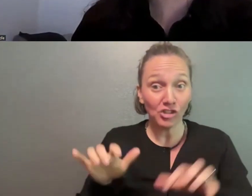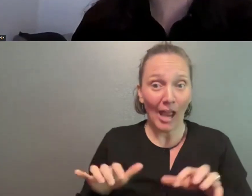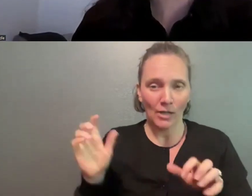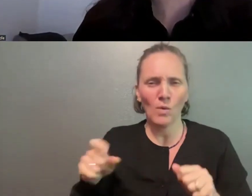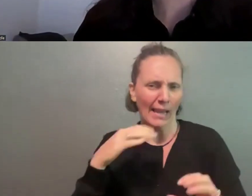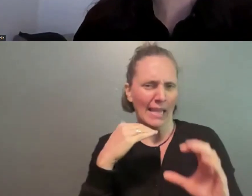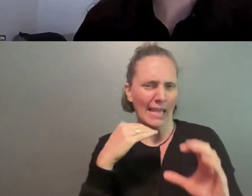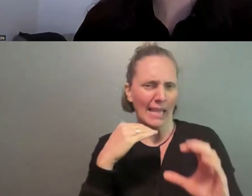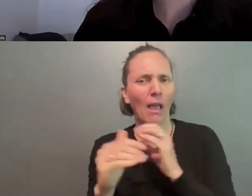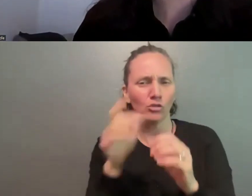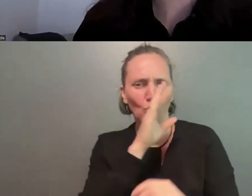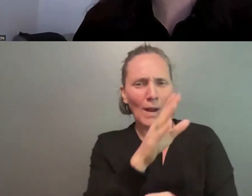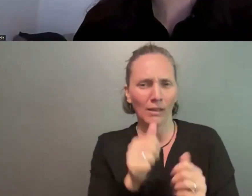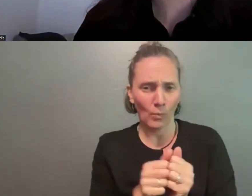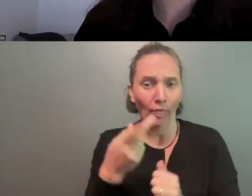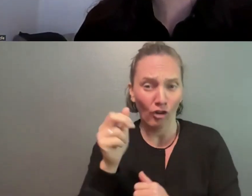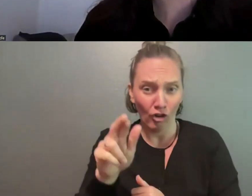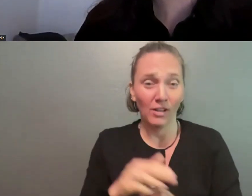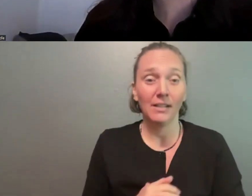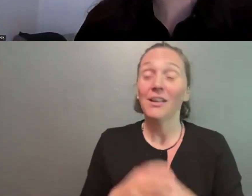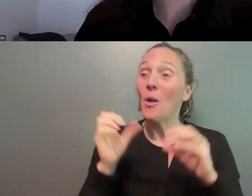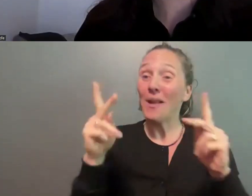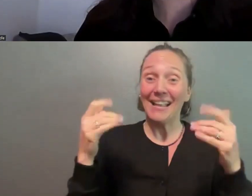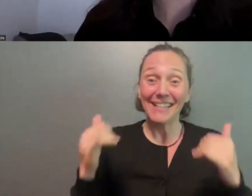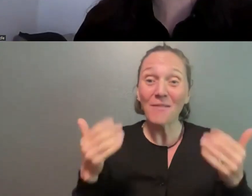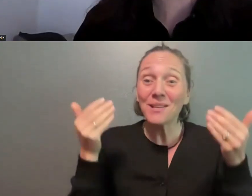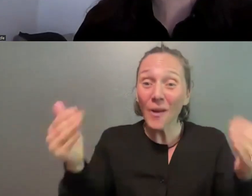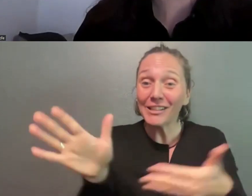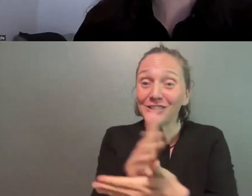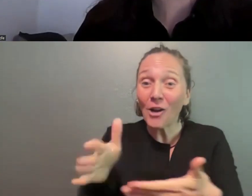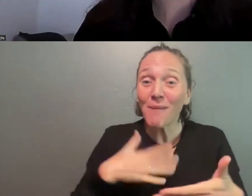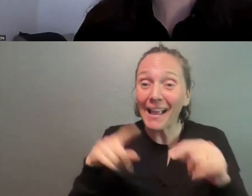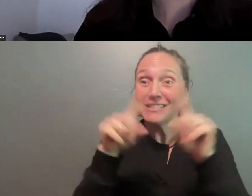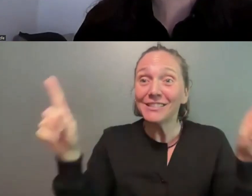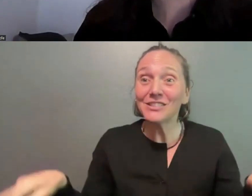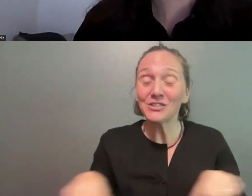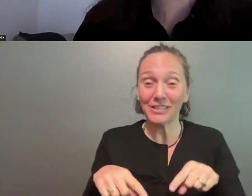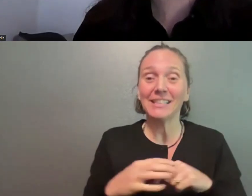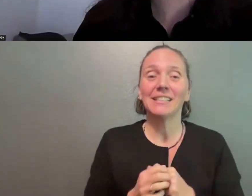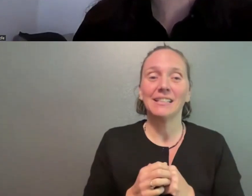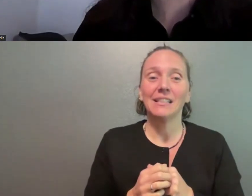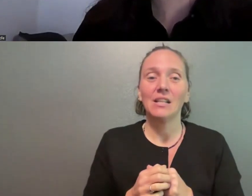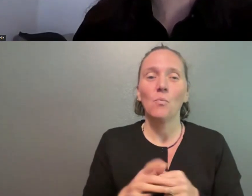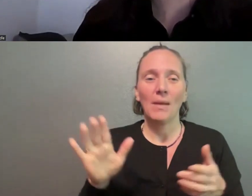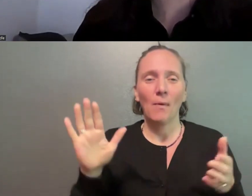And now I'm going to attempt to share my screen as we transition into community compensation.